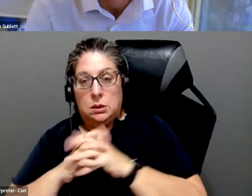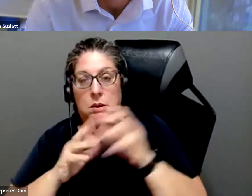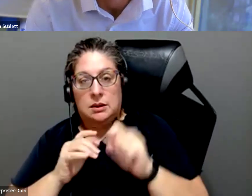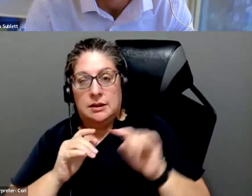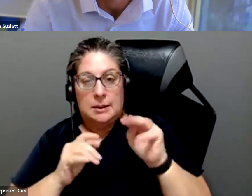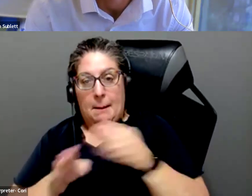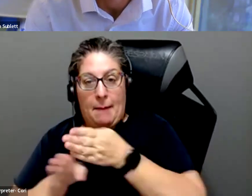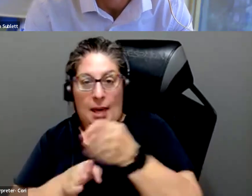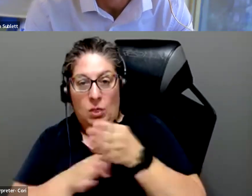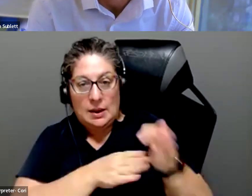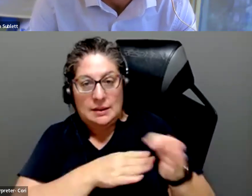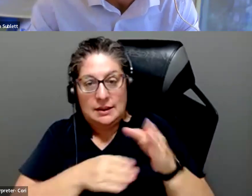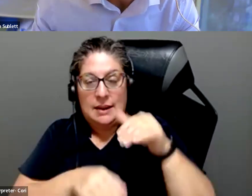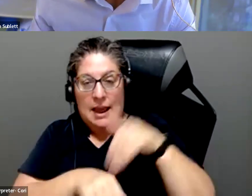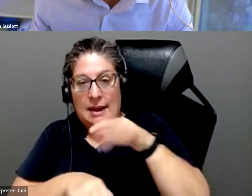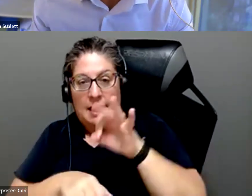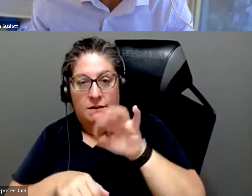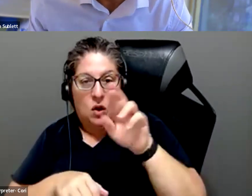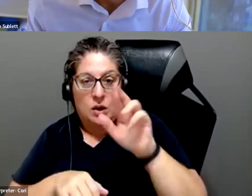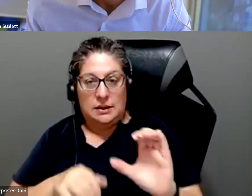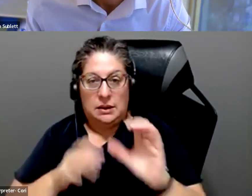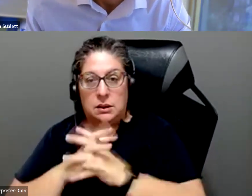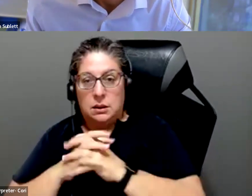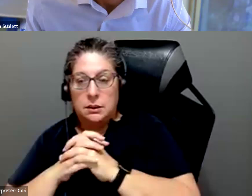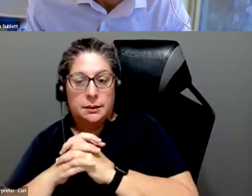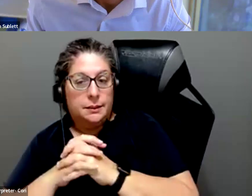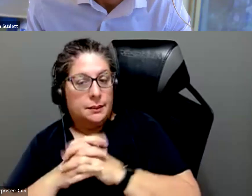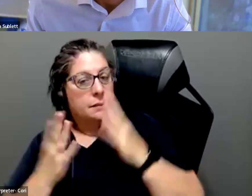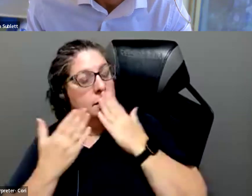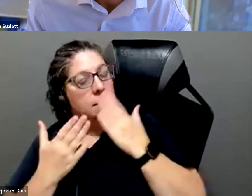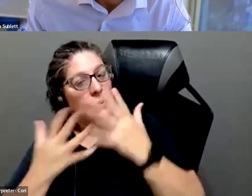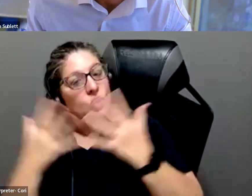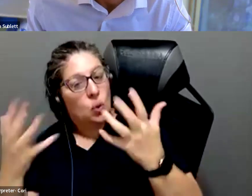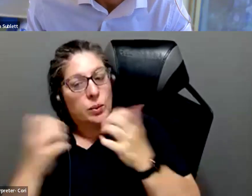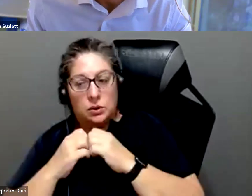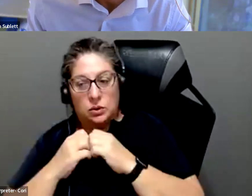pathways at FRC. Will thank you so much I'm not sure if you